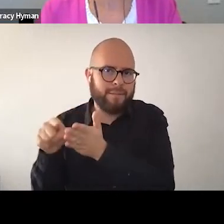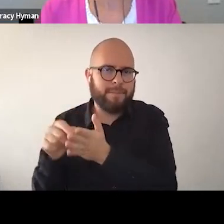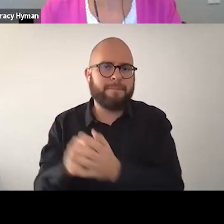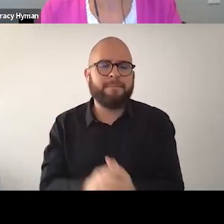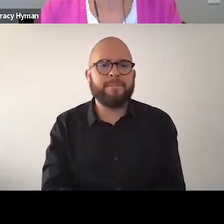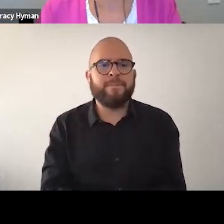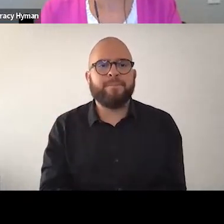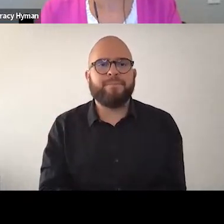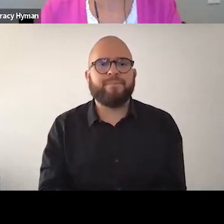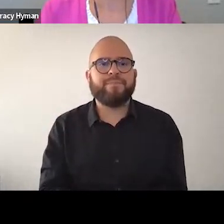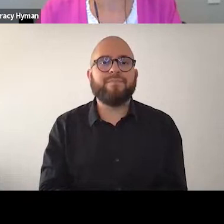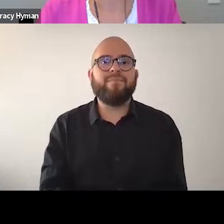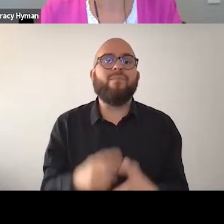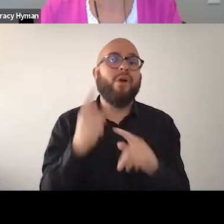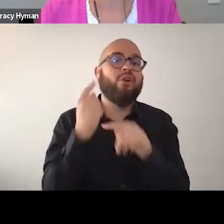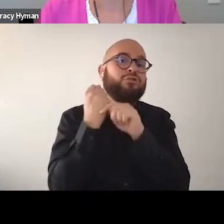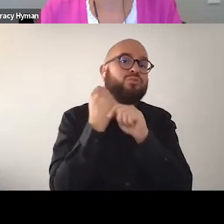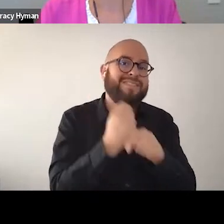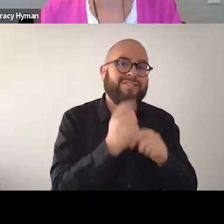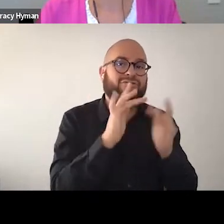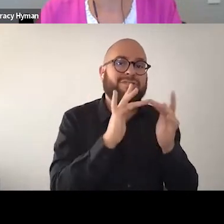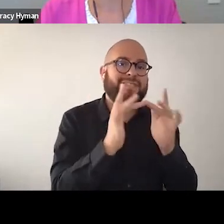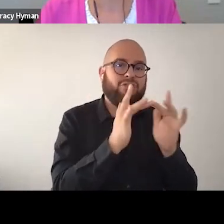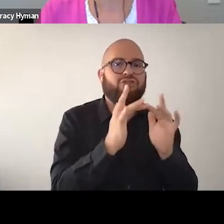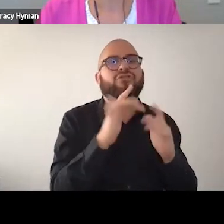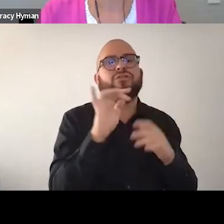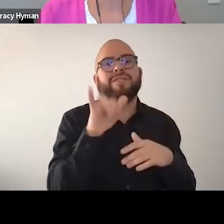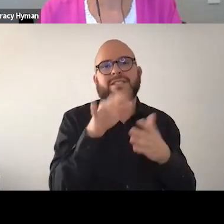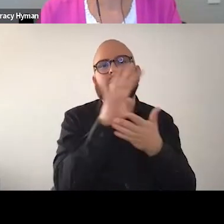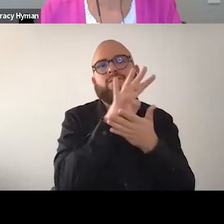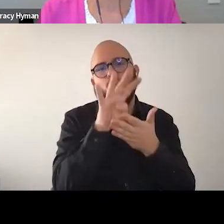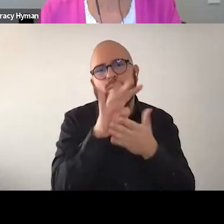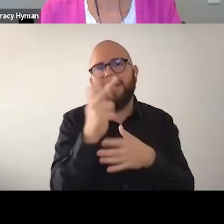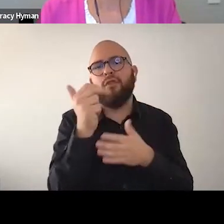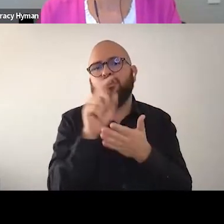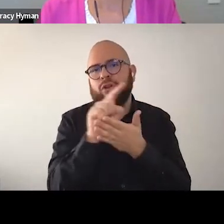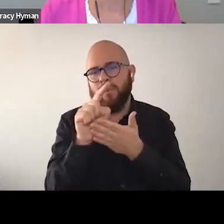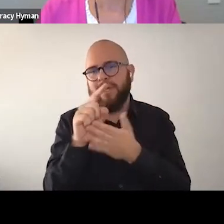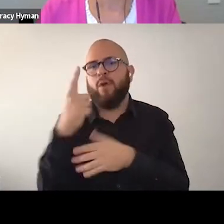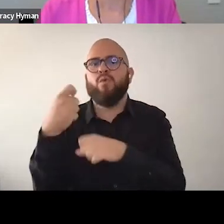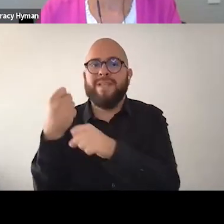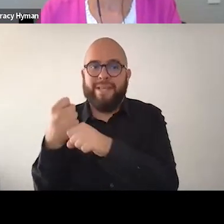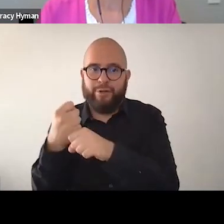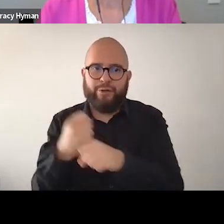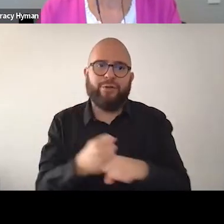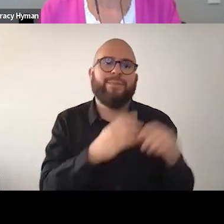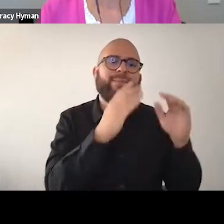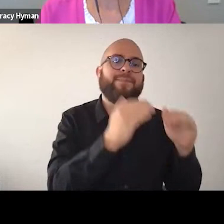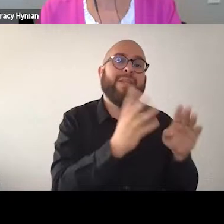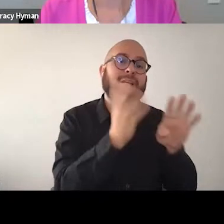Traditional digital is four week, 13 week in one year. And streaming, which you'll remember includes all